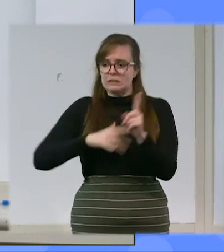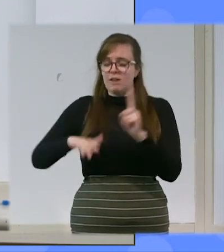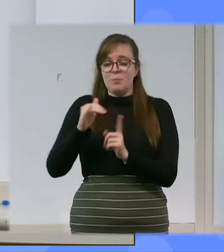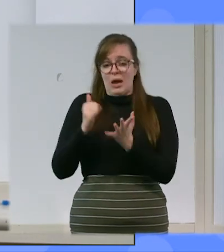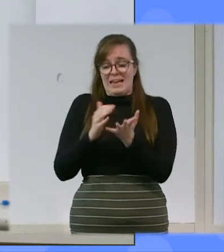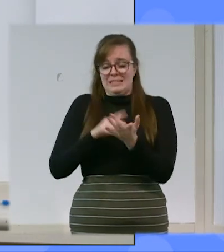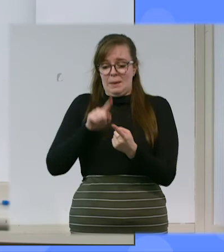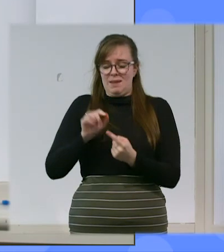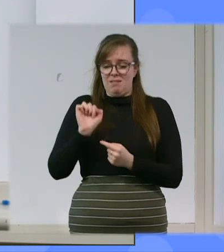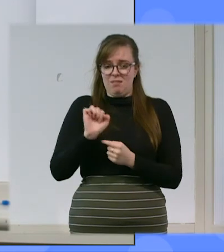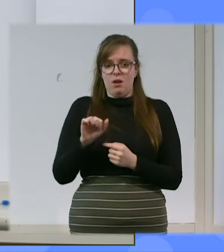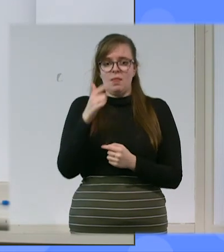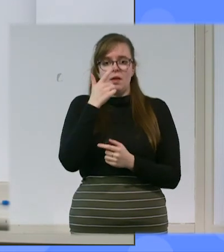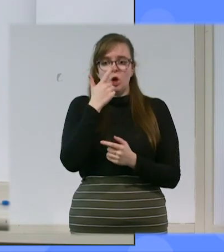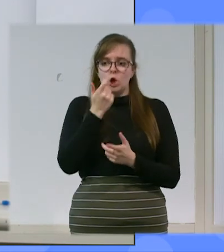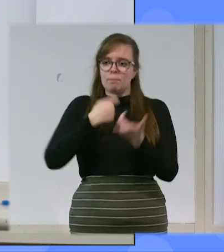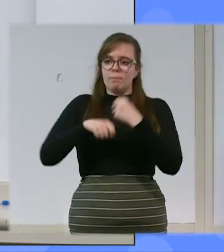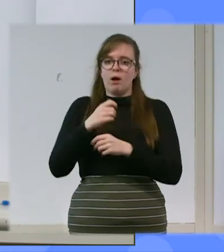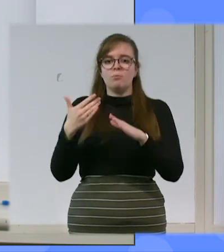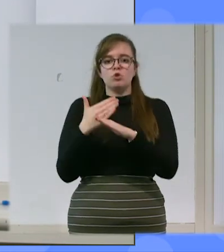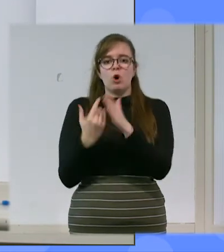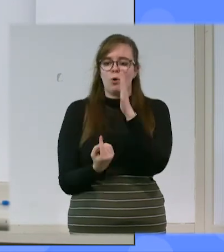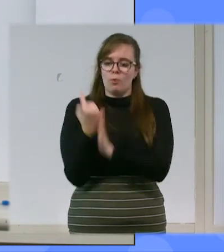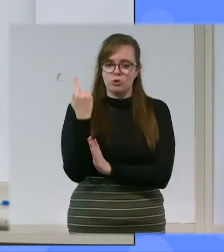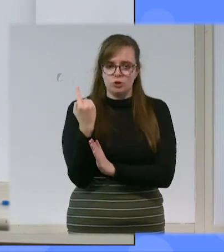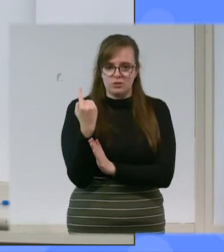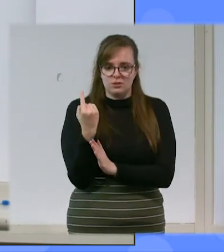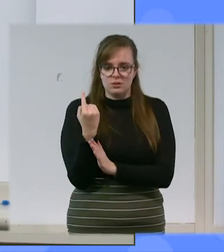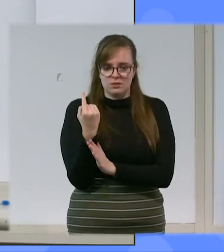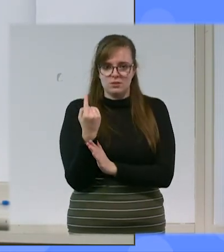actually then create job opportunities and take advantage of the sector growth